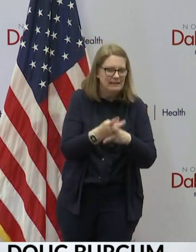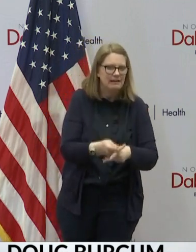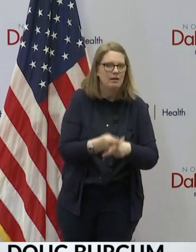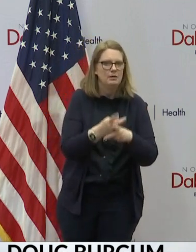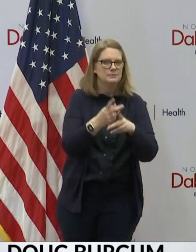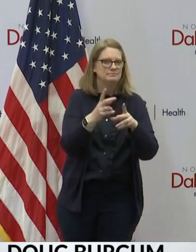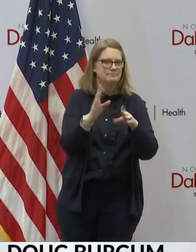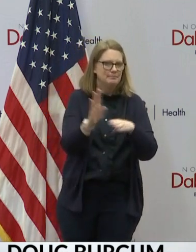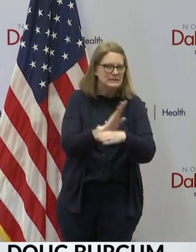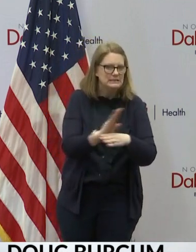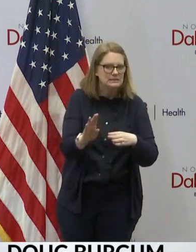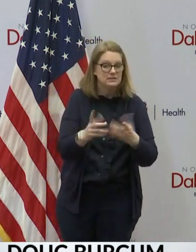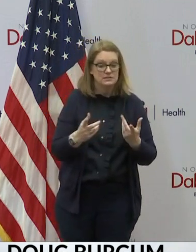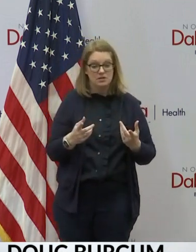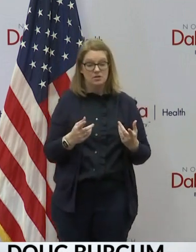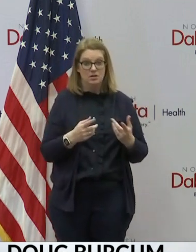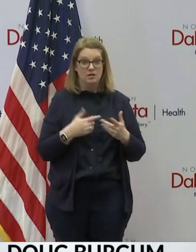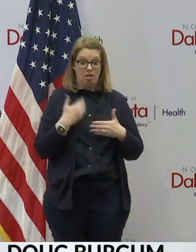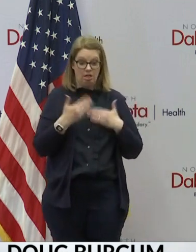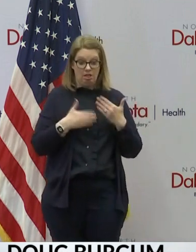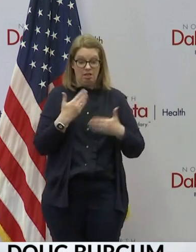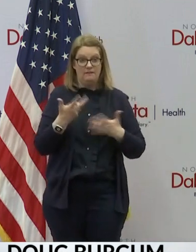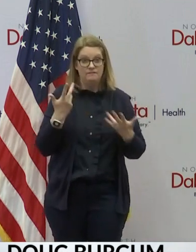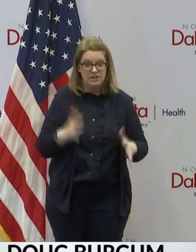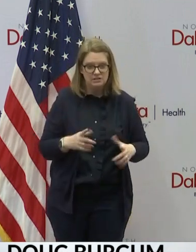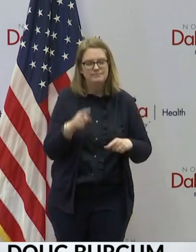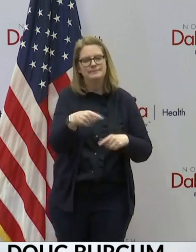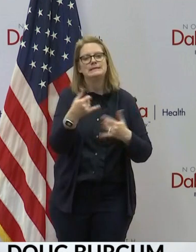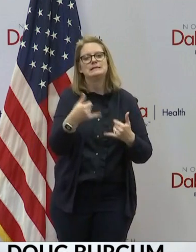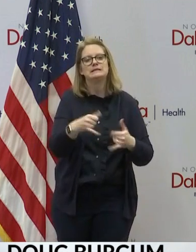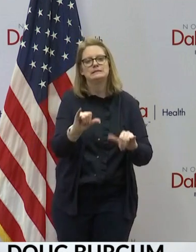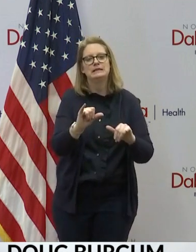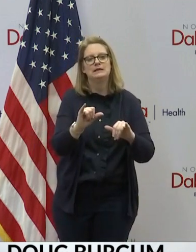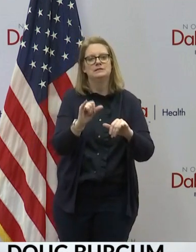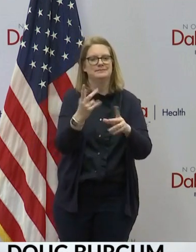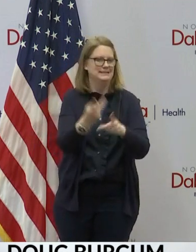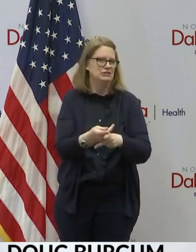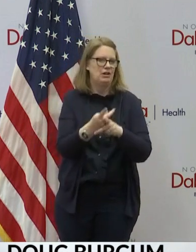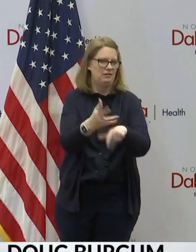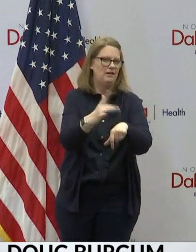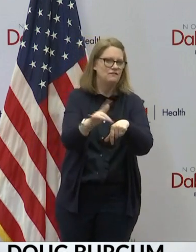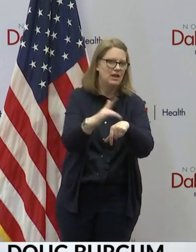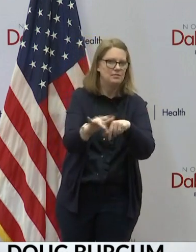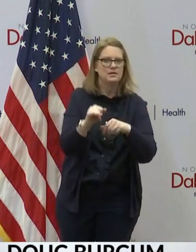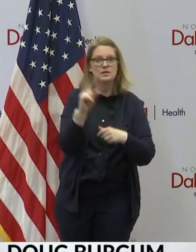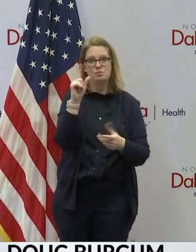HOUSEHOLDS THAT HELP TO SUSTAIN THE CHILD CARE SECTOR, SO THAT WHEN WE CAME OUT OF, THIS WE WOULD ACTUALLY STILL HAVE A